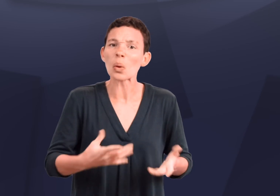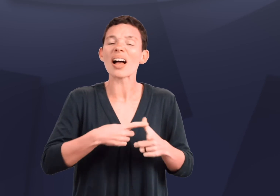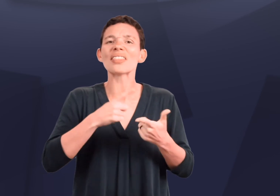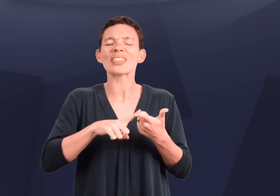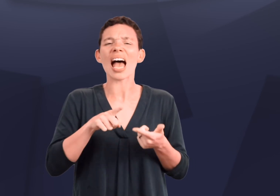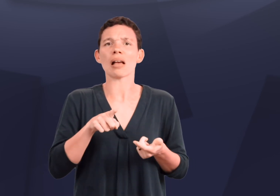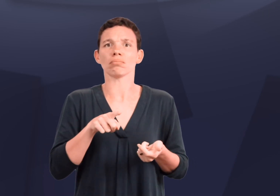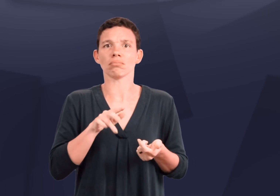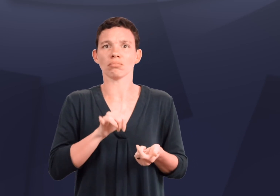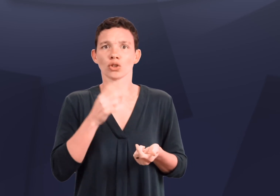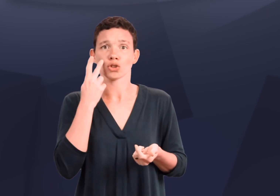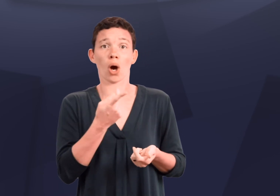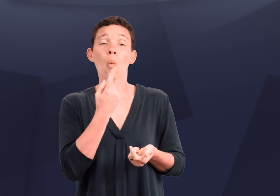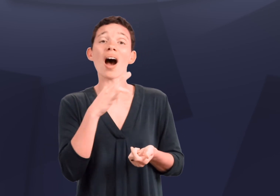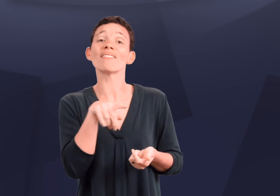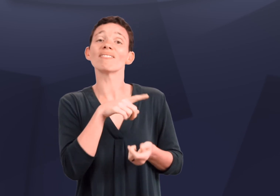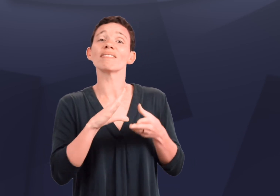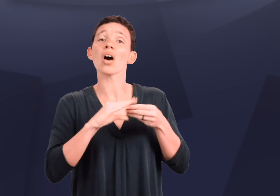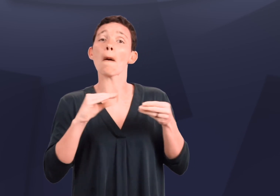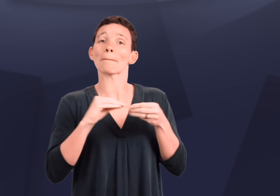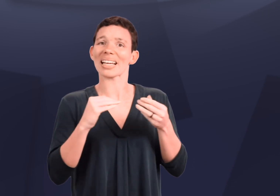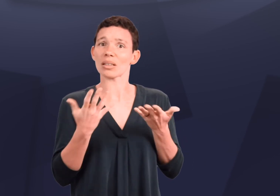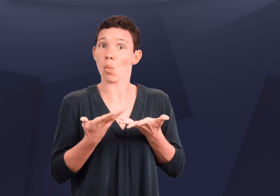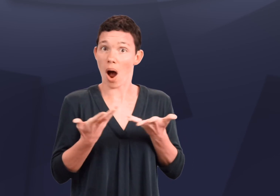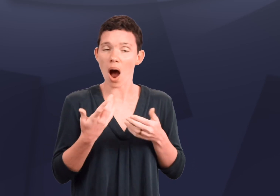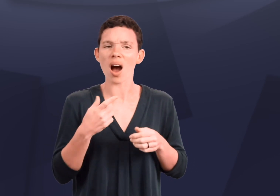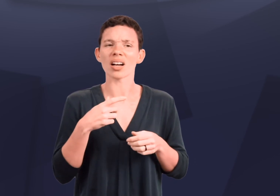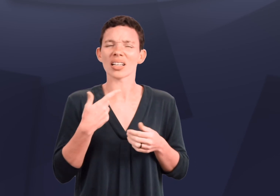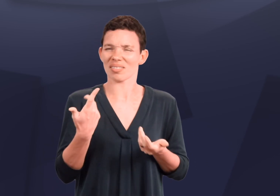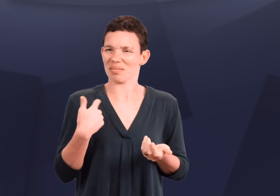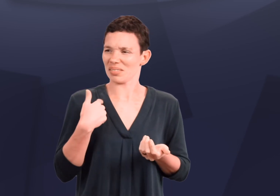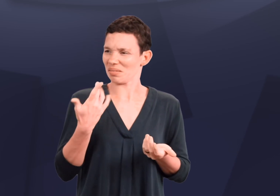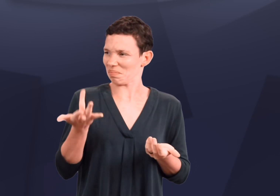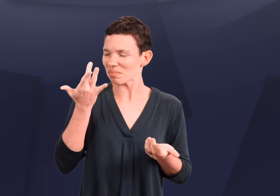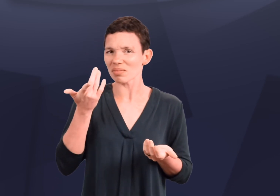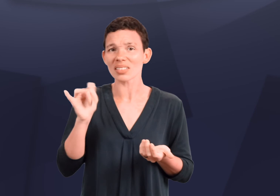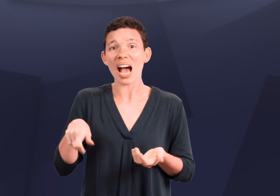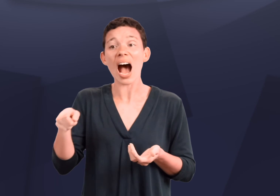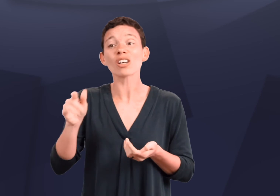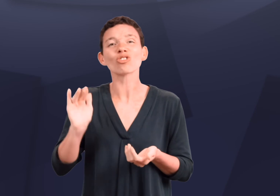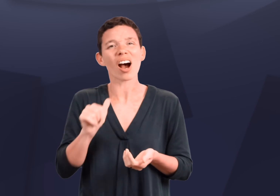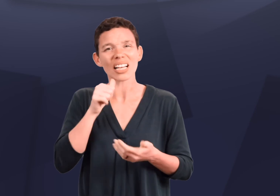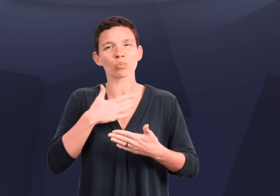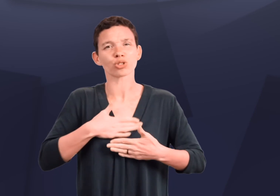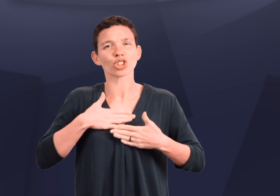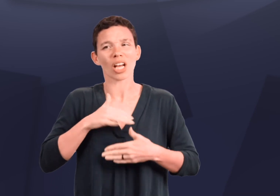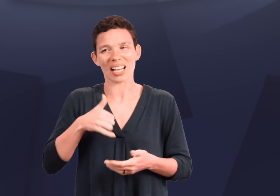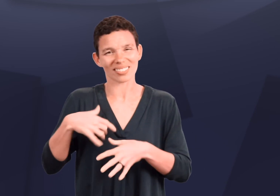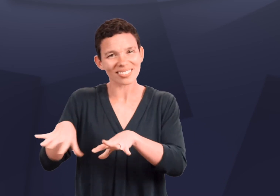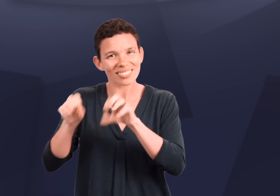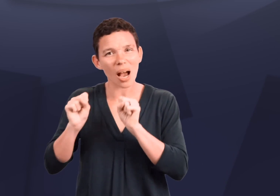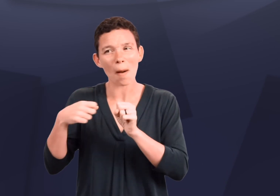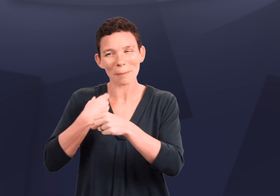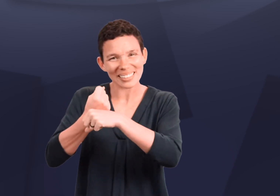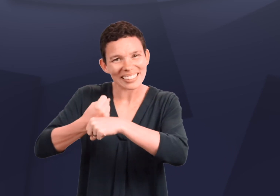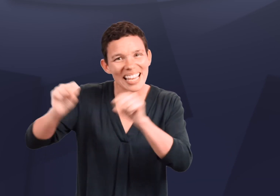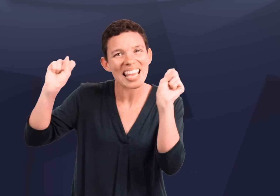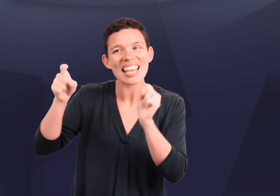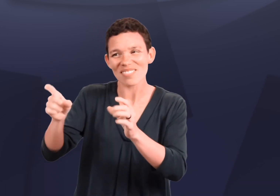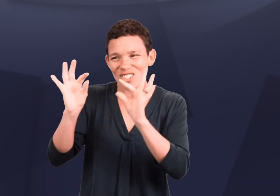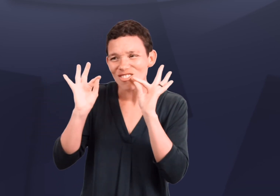and you see one of them say, I thought he would appreciate that we got him out of the orphanage.